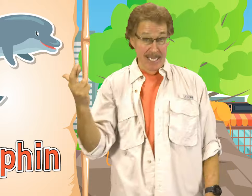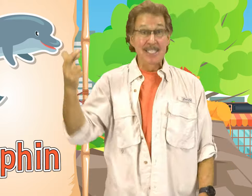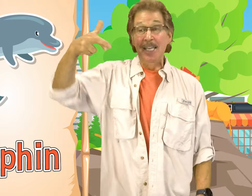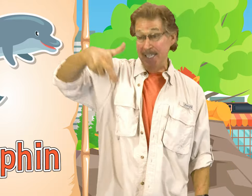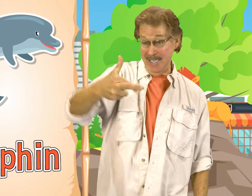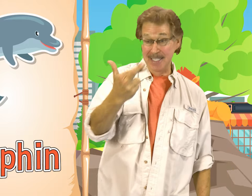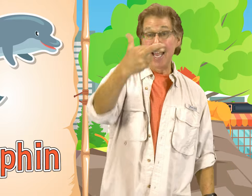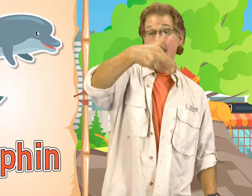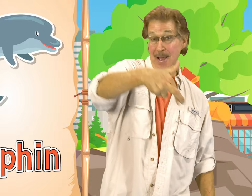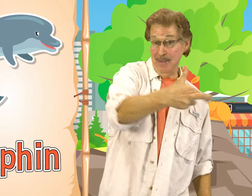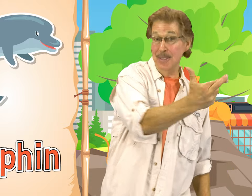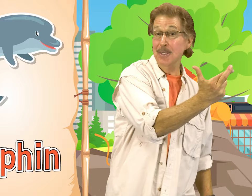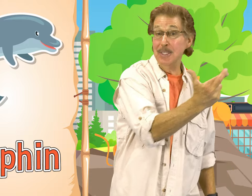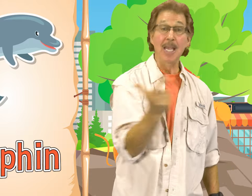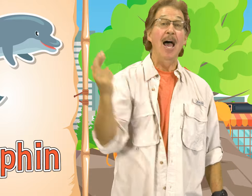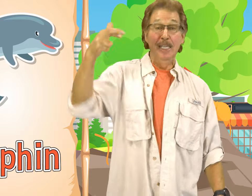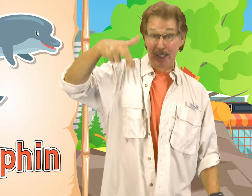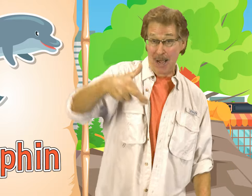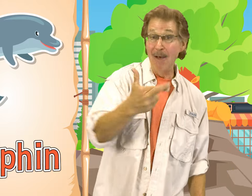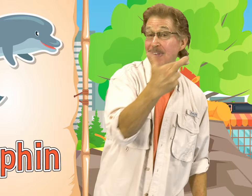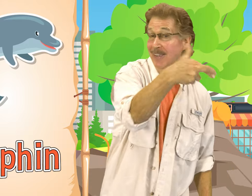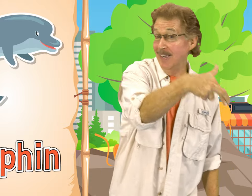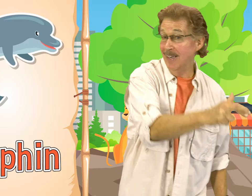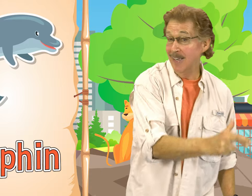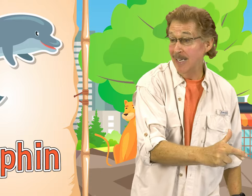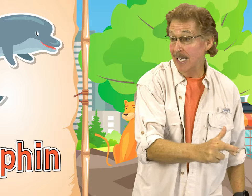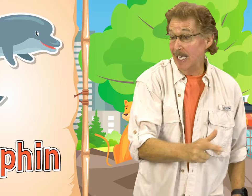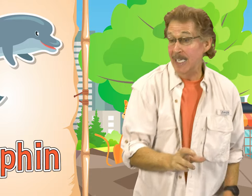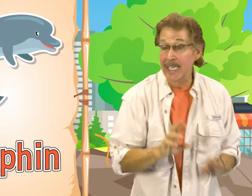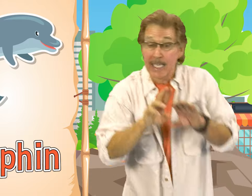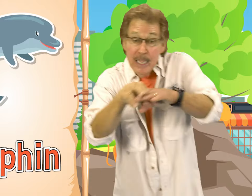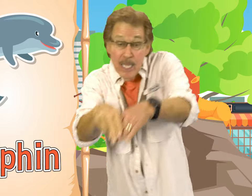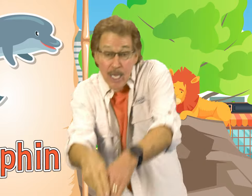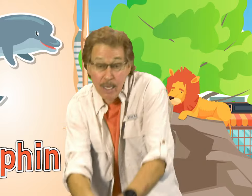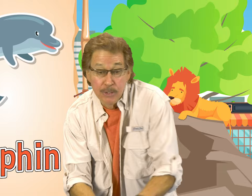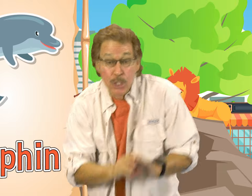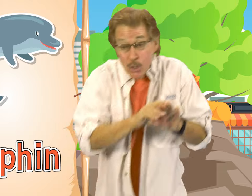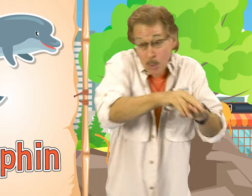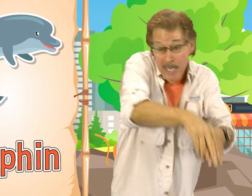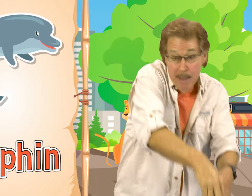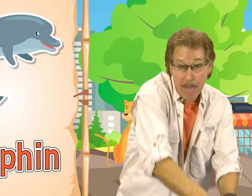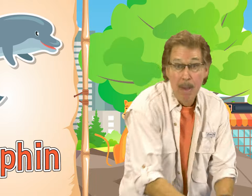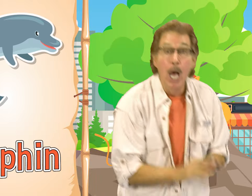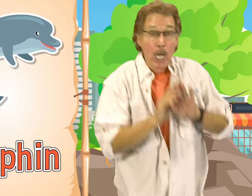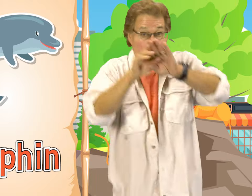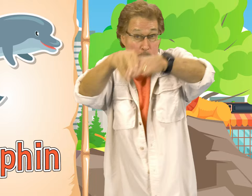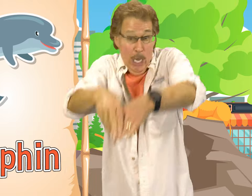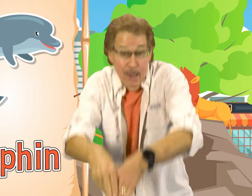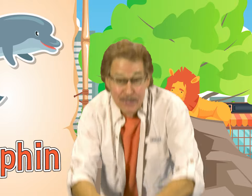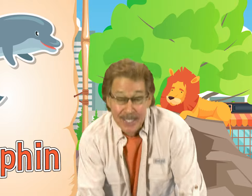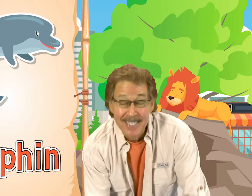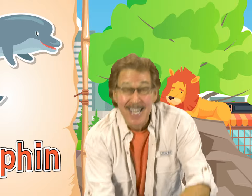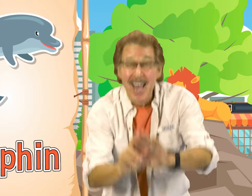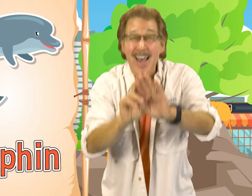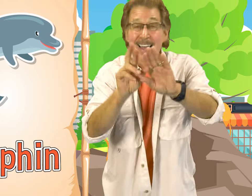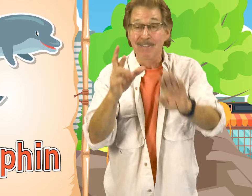This is how you sign dolphin It loves to swim, loves to dive